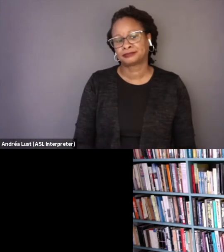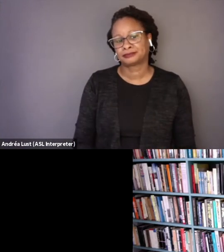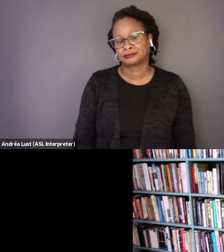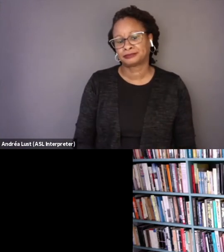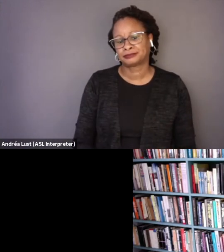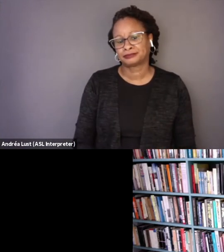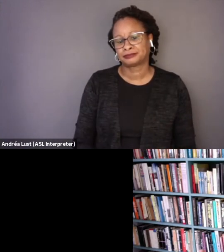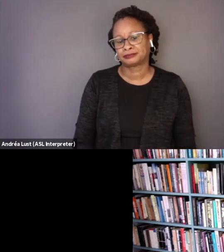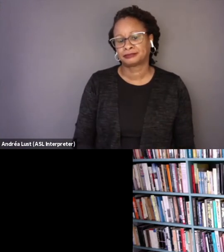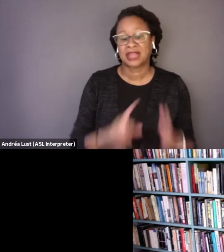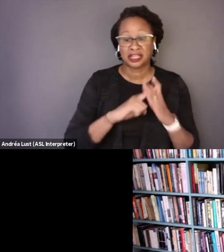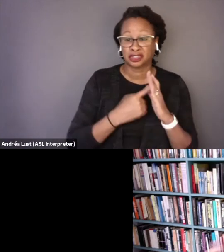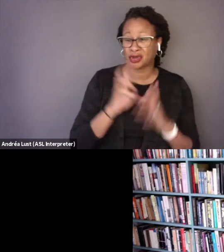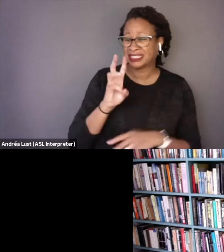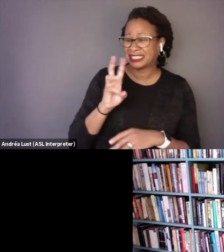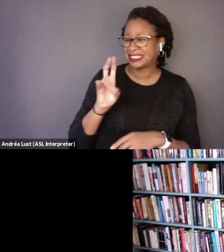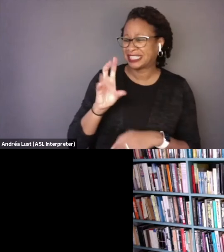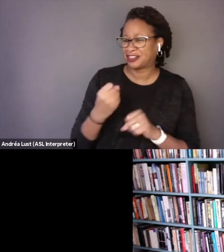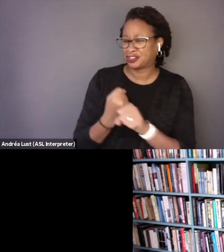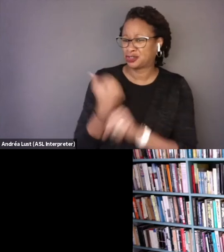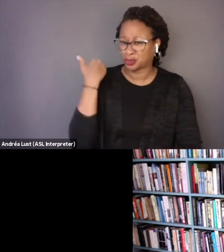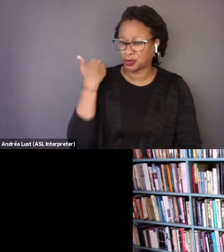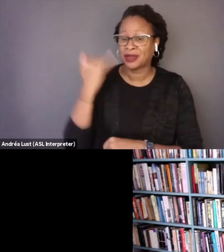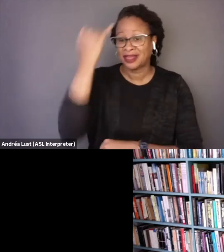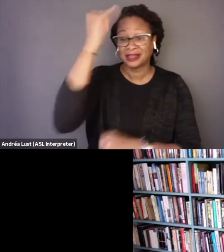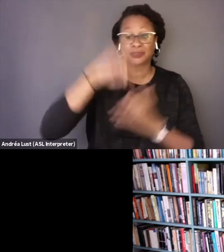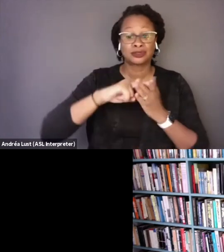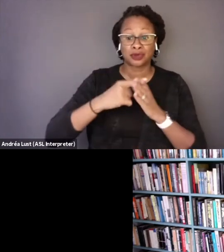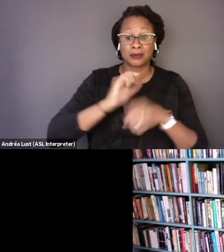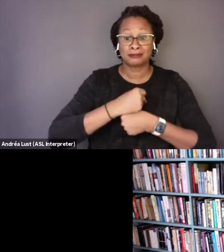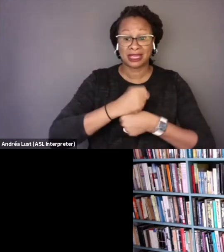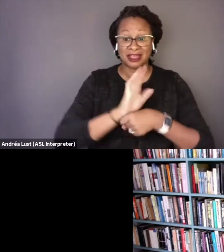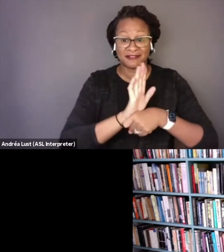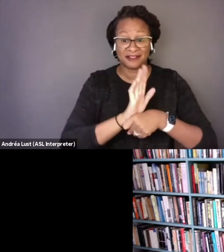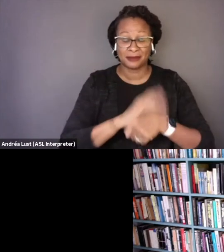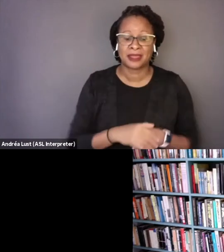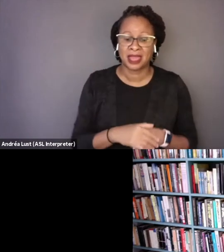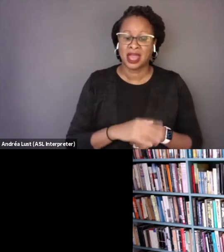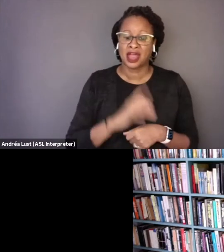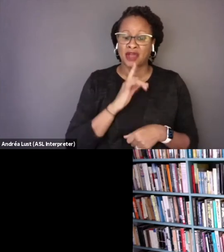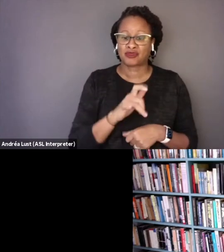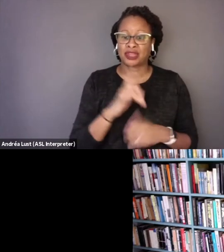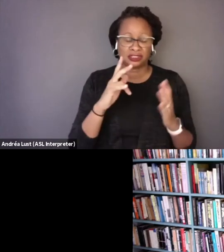It started six or seven years ago, this idea to make this film. It really started when I was reading my son a book